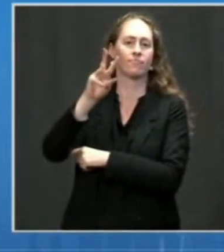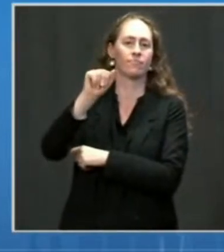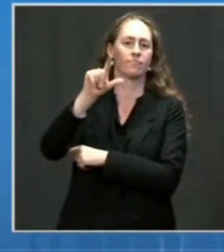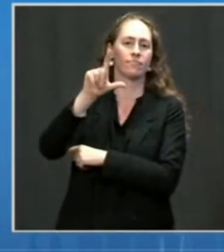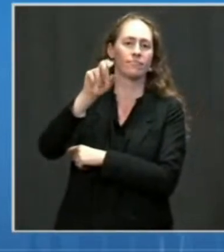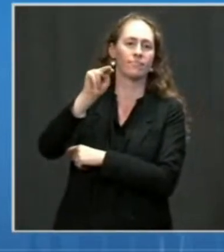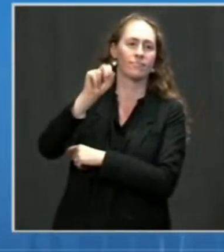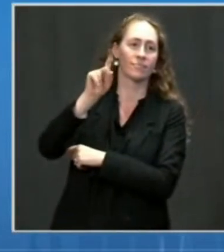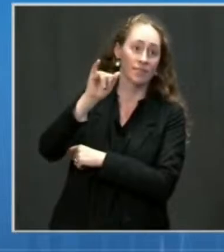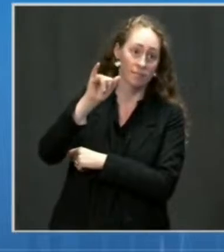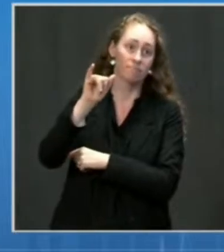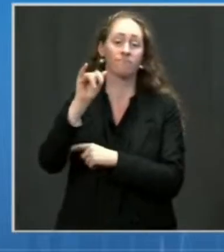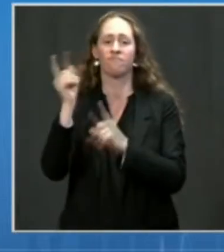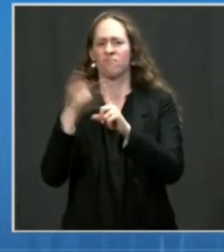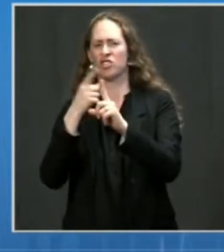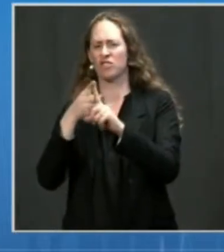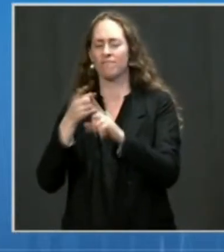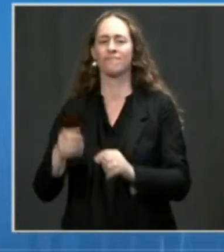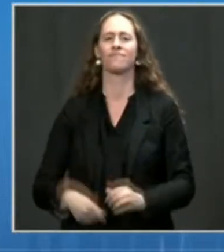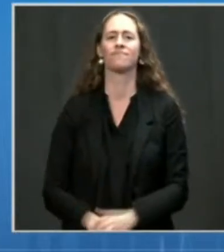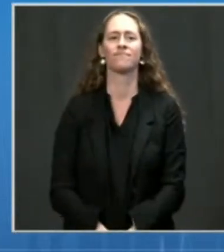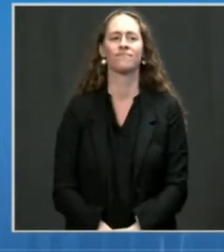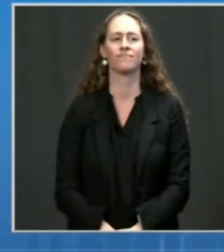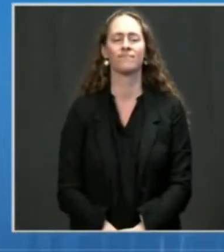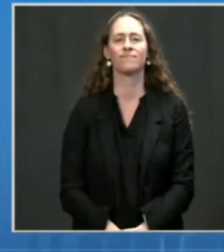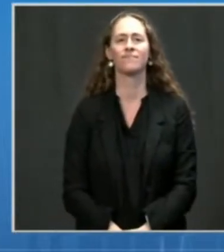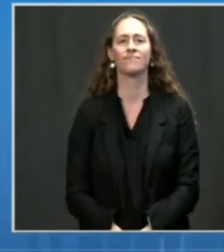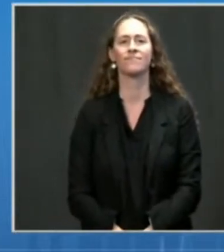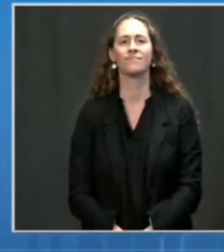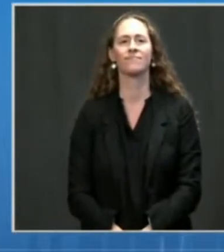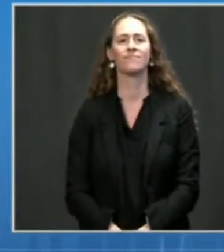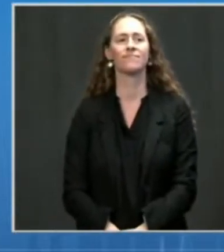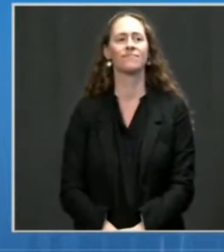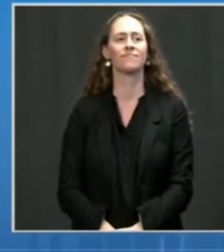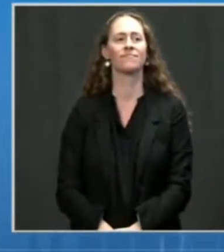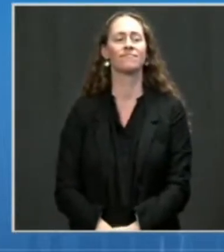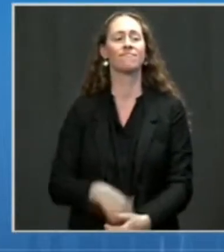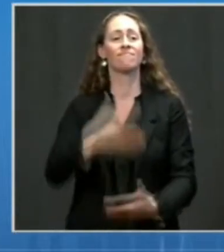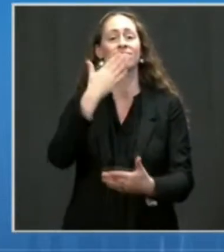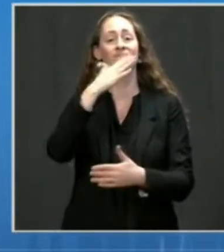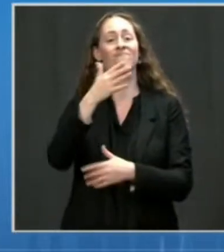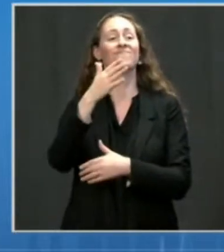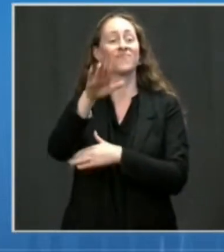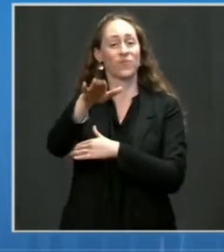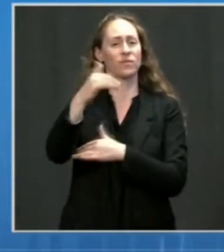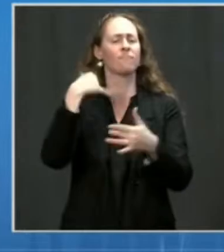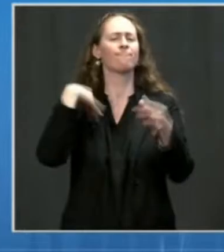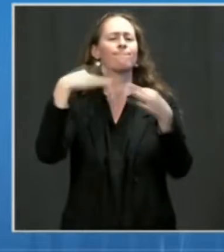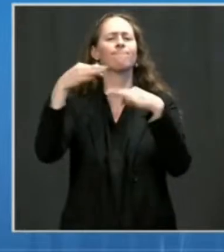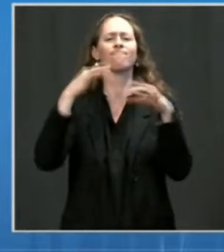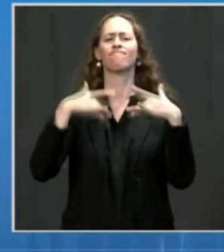OUT OF THIS PANDEMIC.